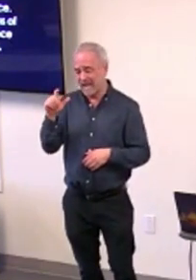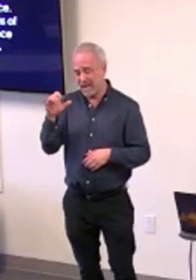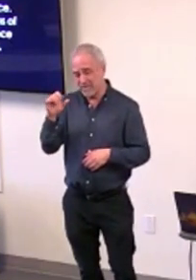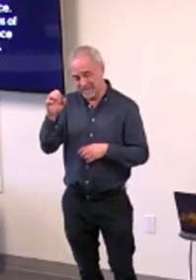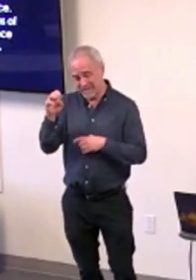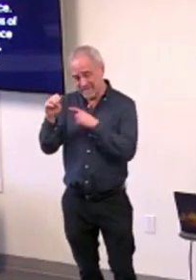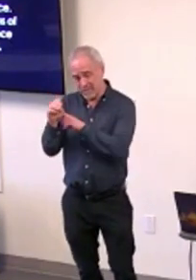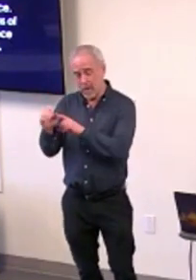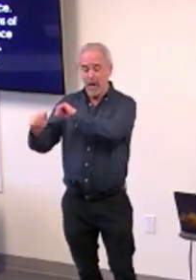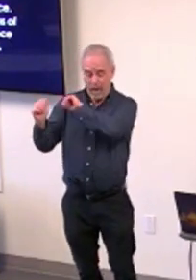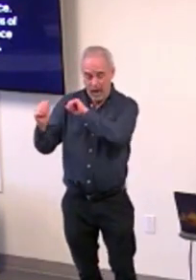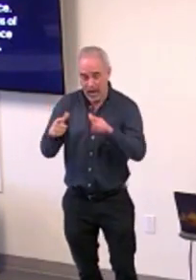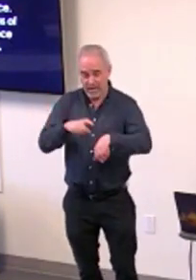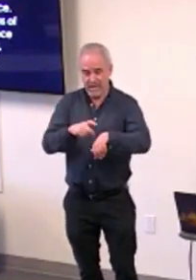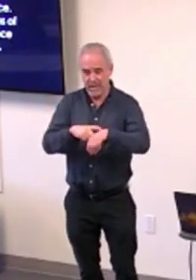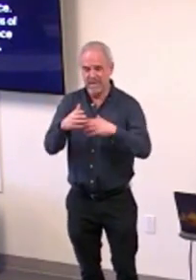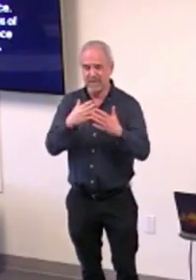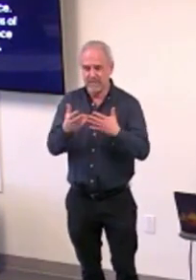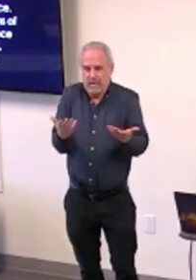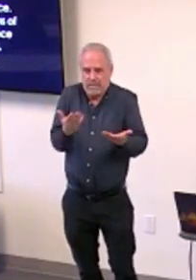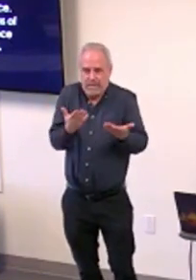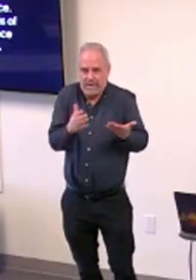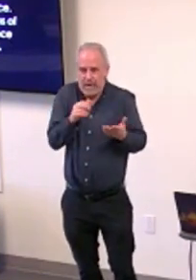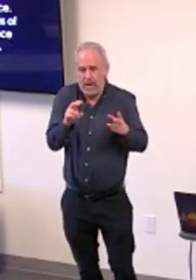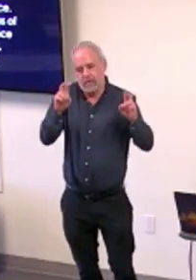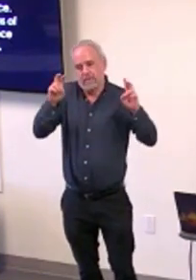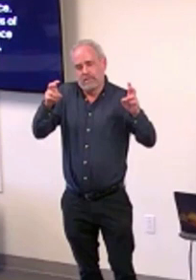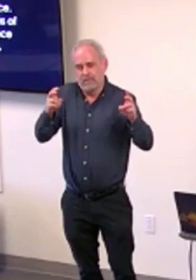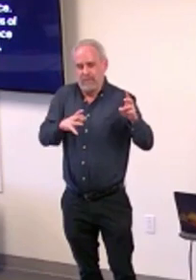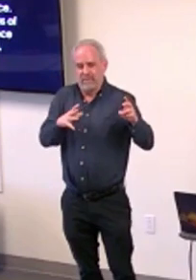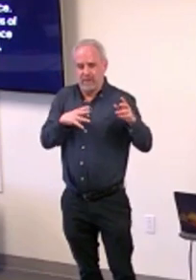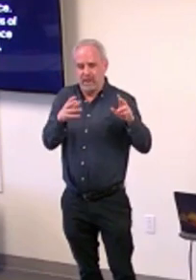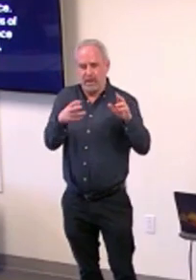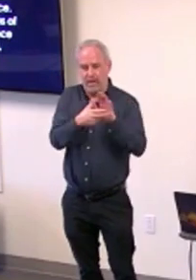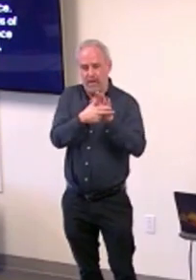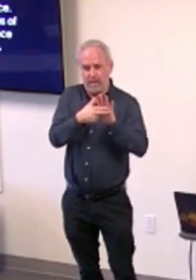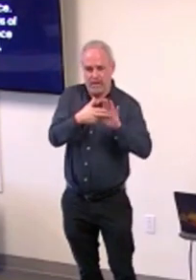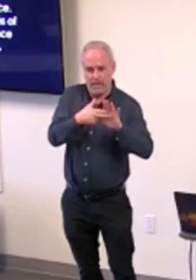Whether that's in the legal sense, social sense, or other kinds of models of disability.